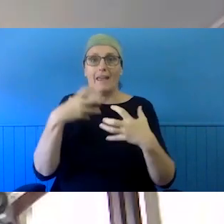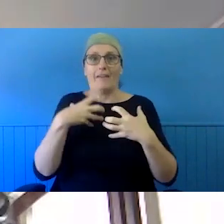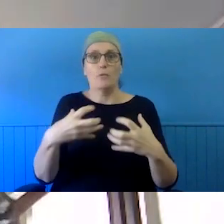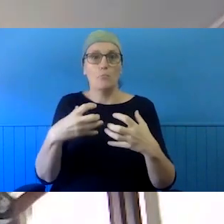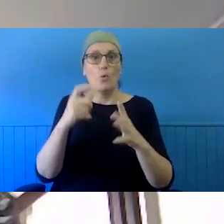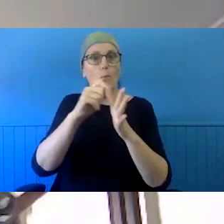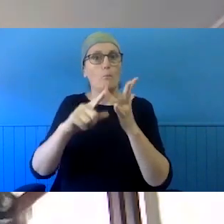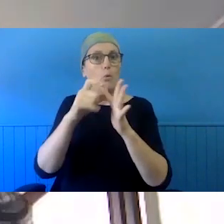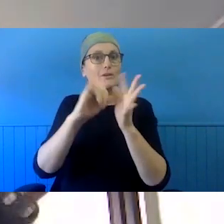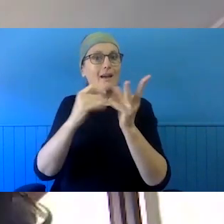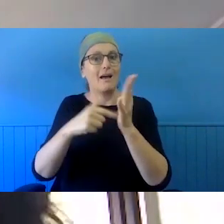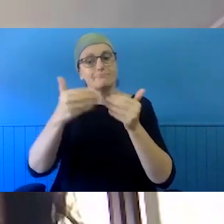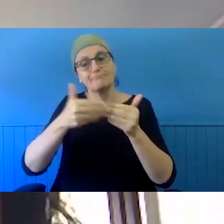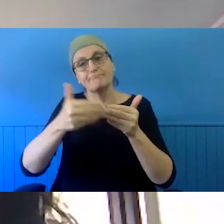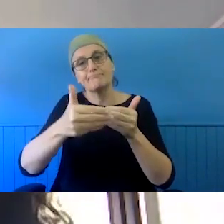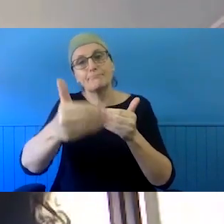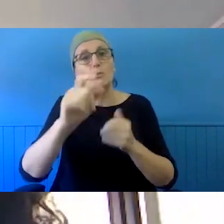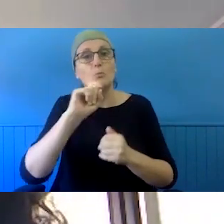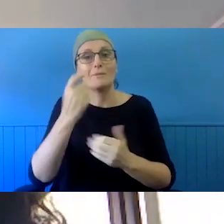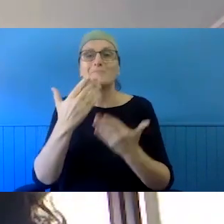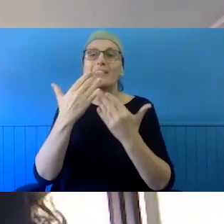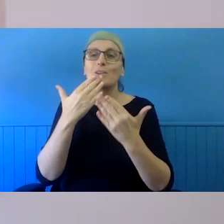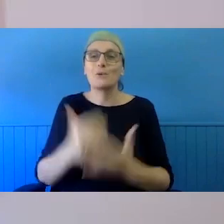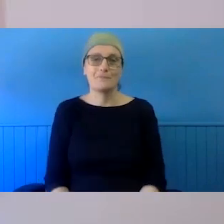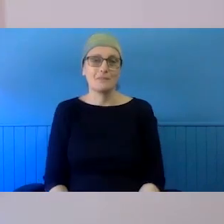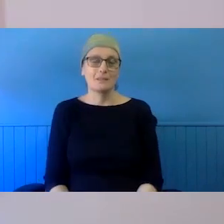months. >> Thanks, Amrit. Listen to the first episode - highly recommend